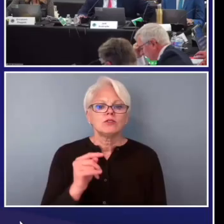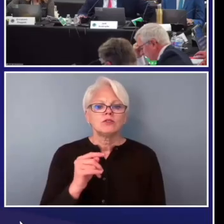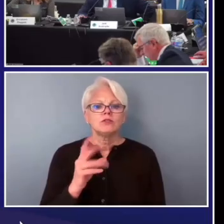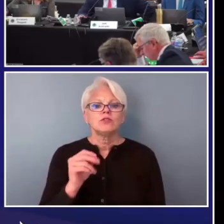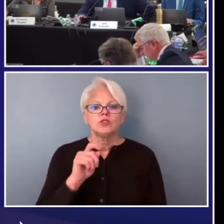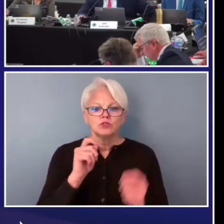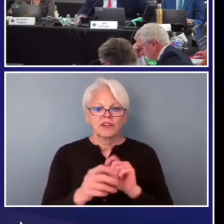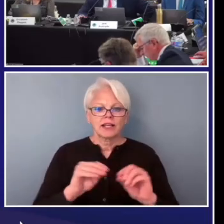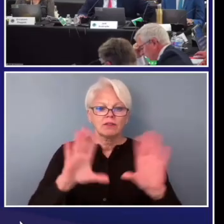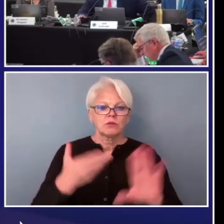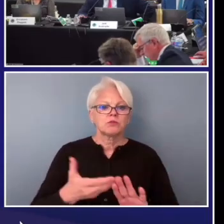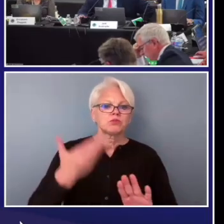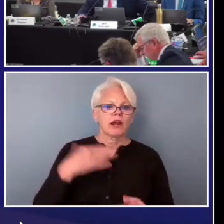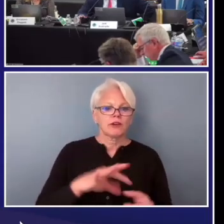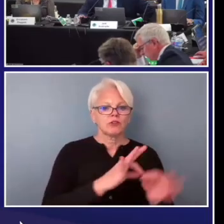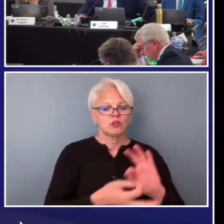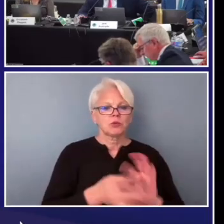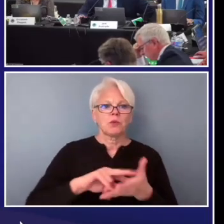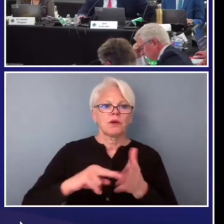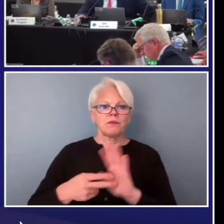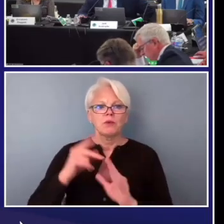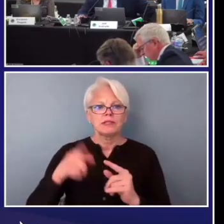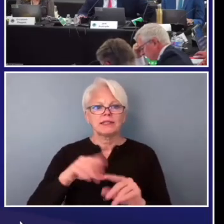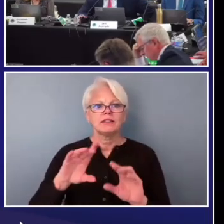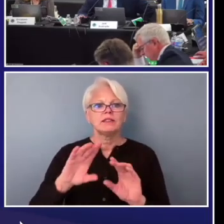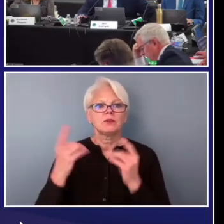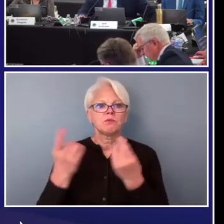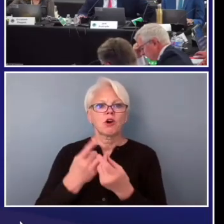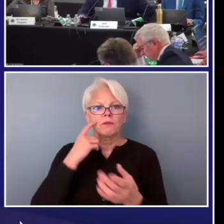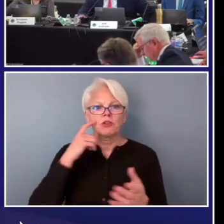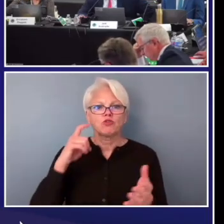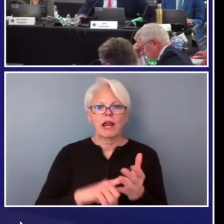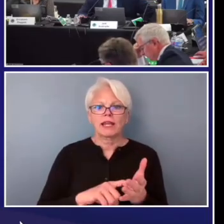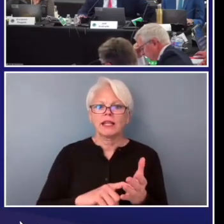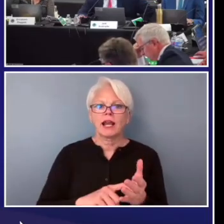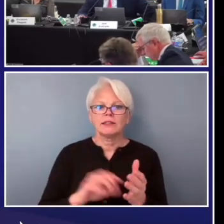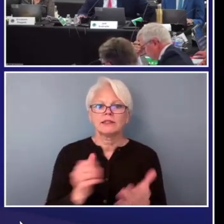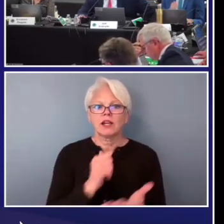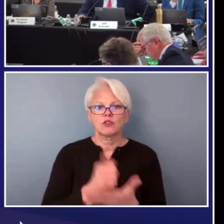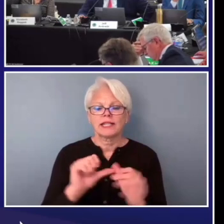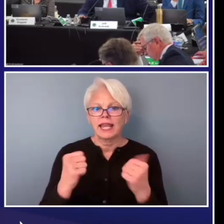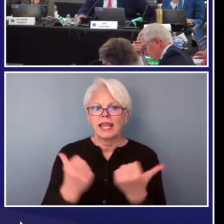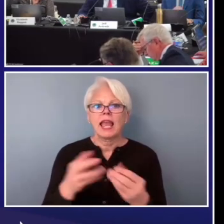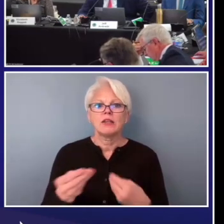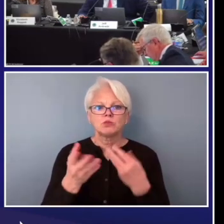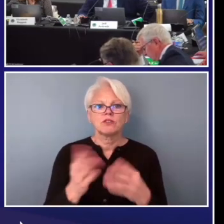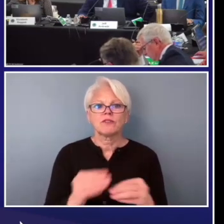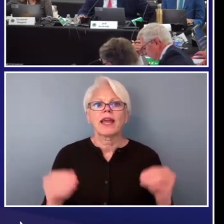was meant by department recognized accrediting agencies and to provide more specificity